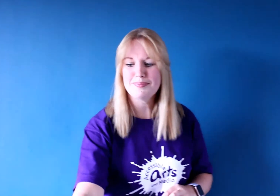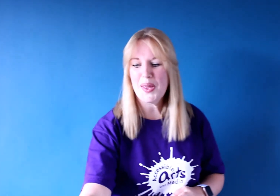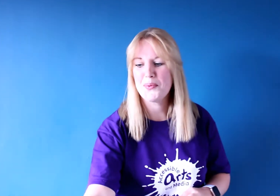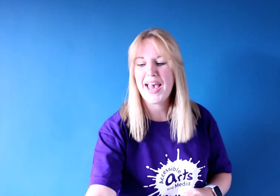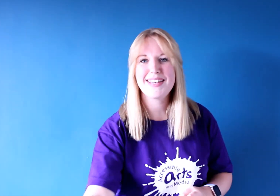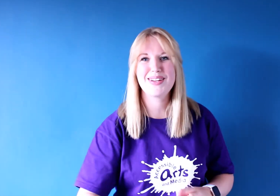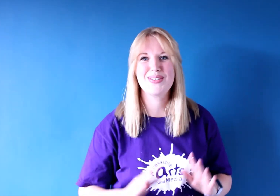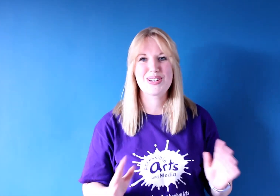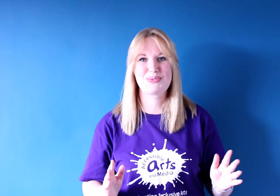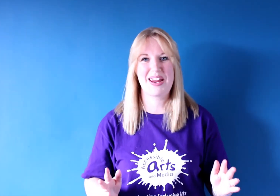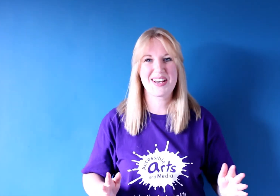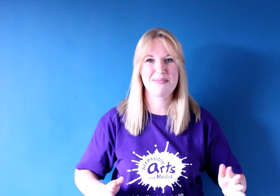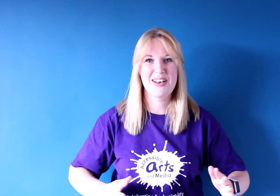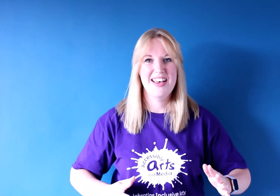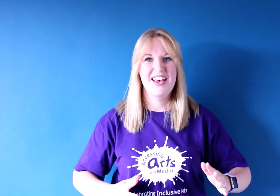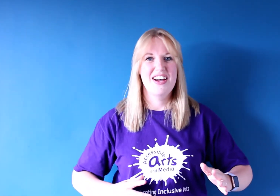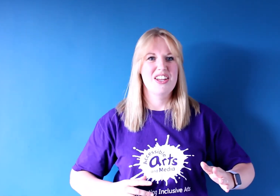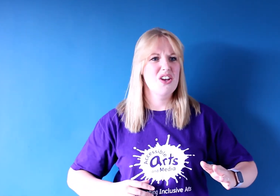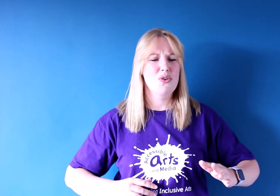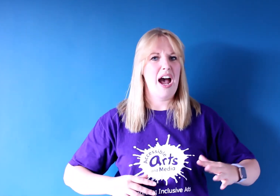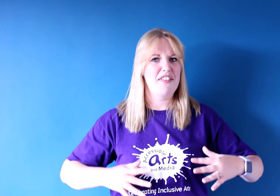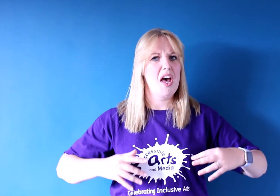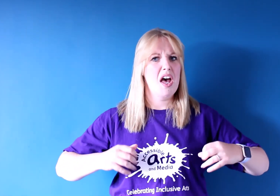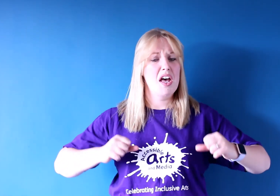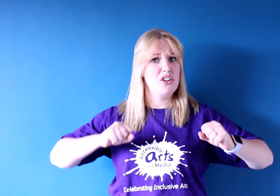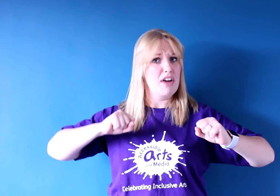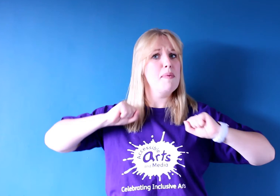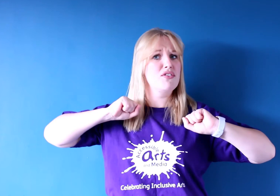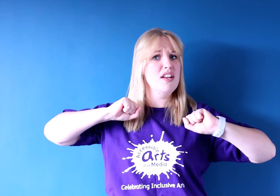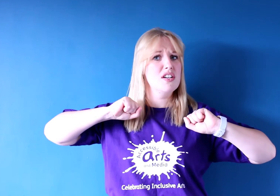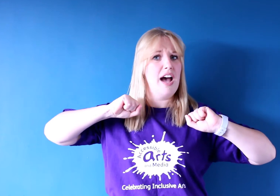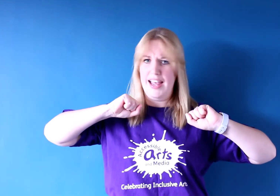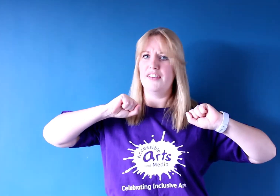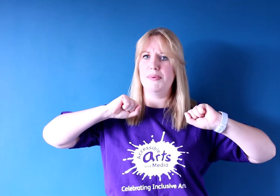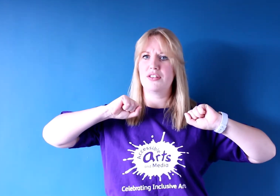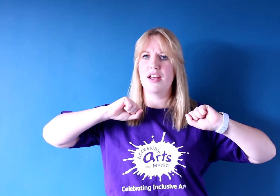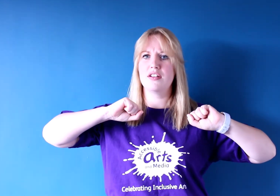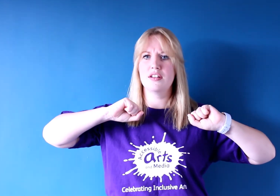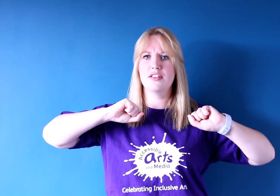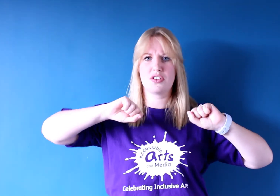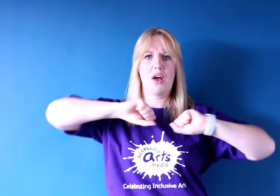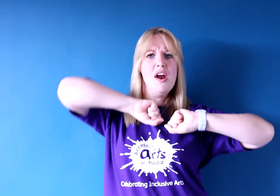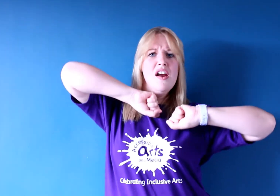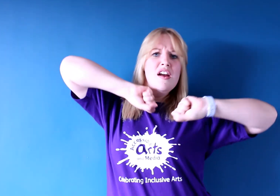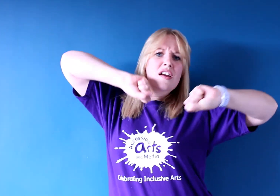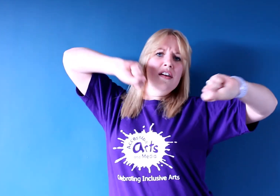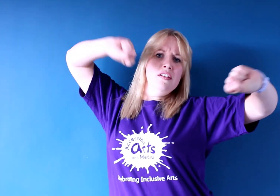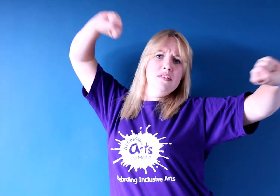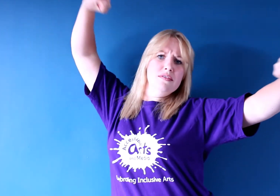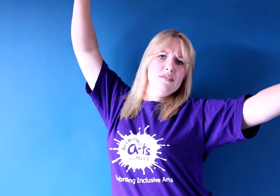When you just wake up you have a, do you have a big stretch? I have a big stretch, so it’s going to go